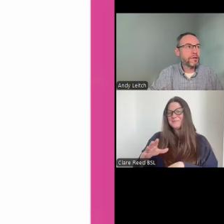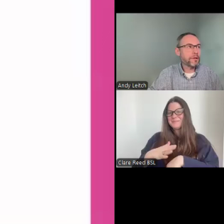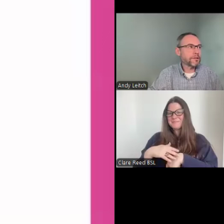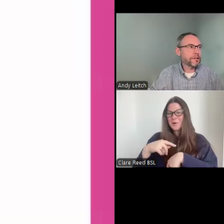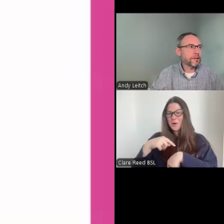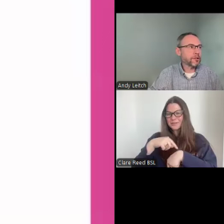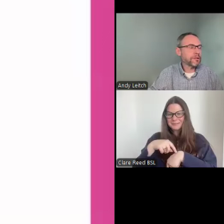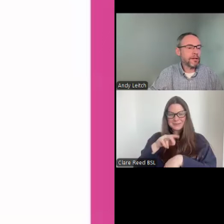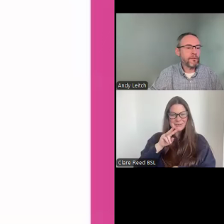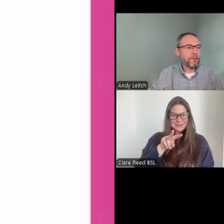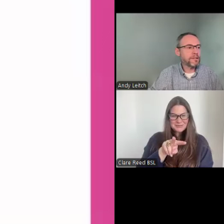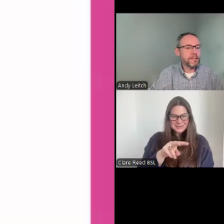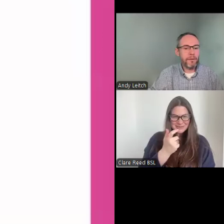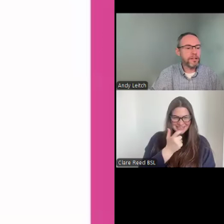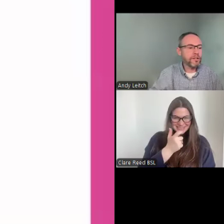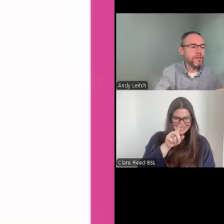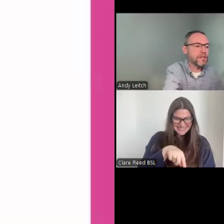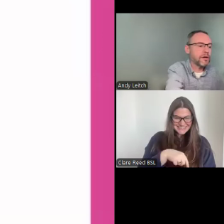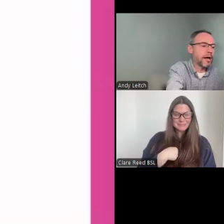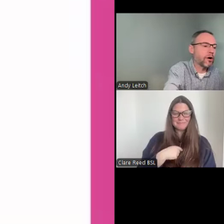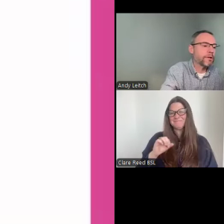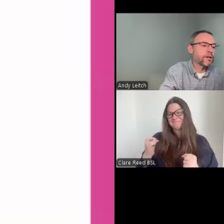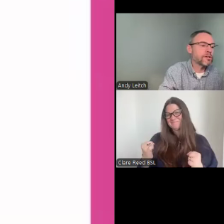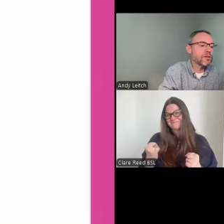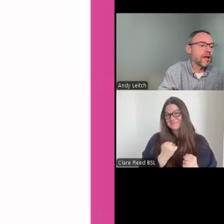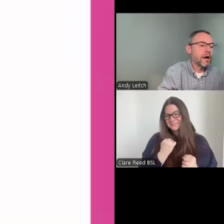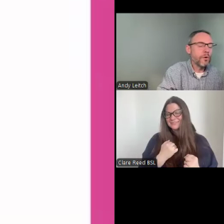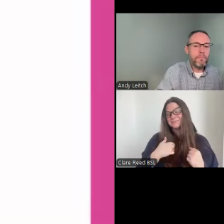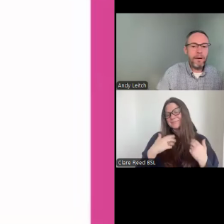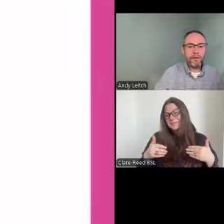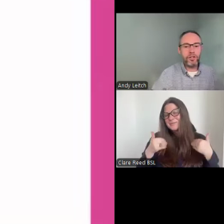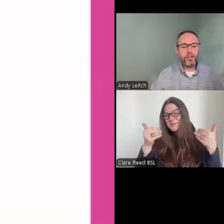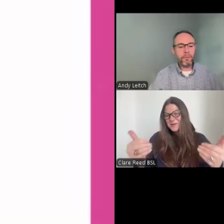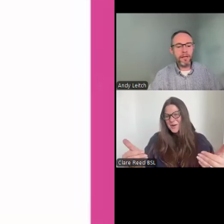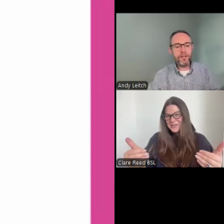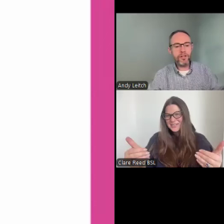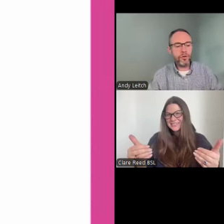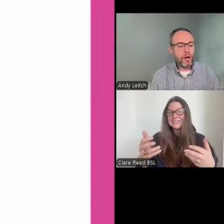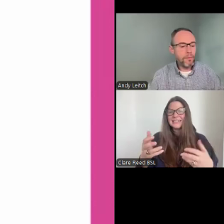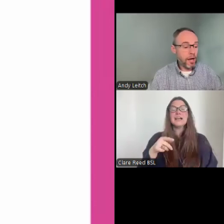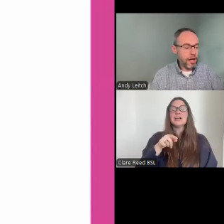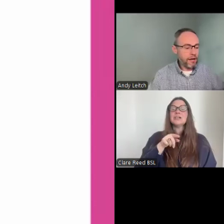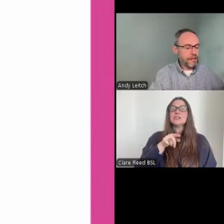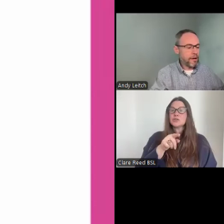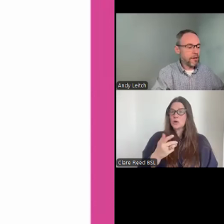through those and indulge myself, but I do need to crack on because we're about to jump into a live demo.